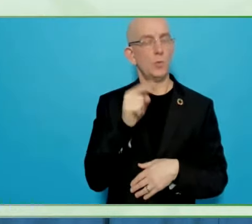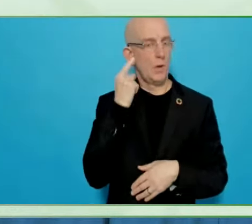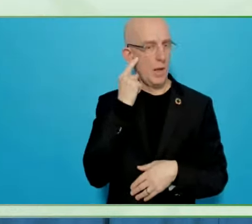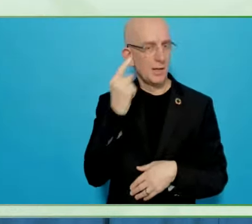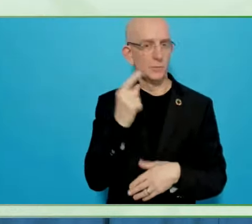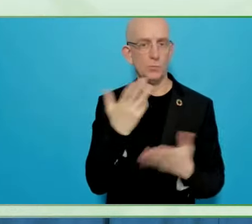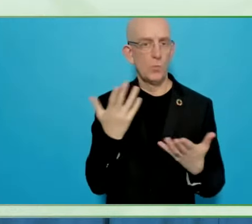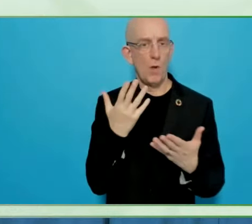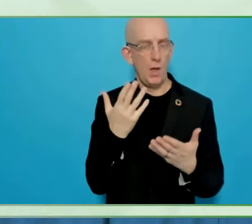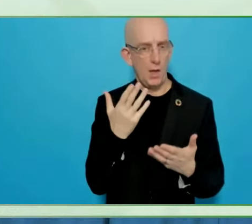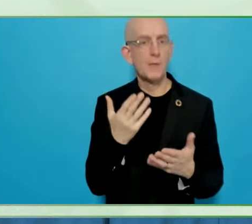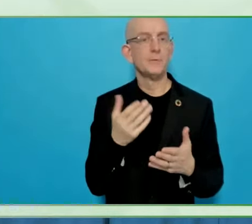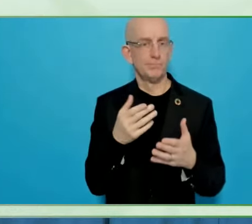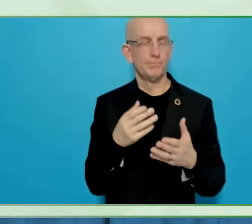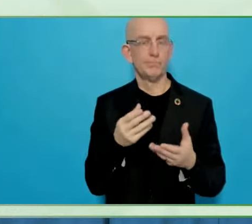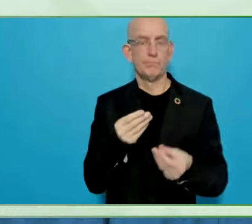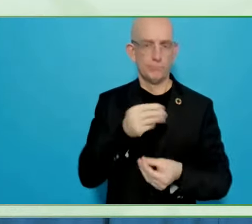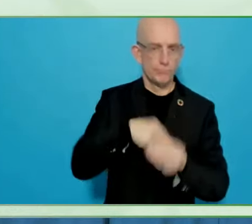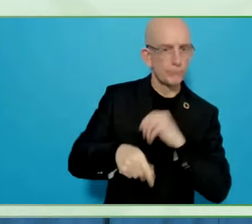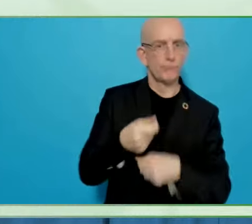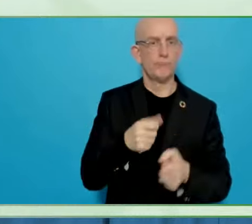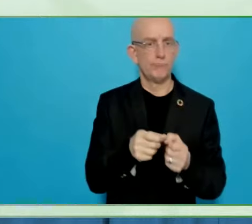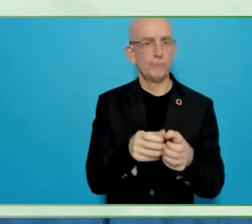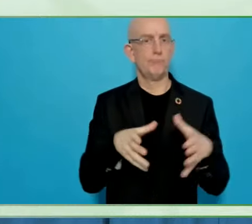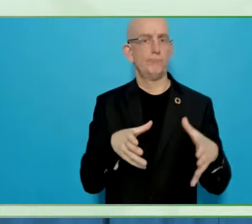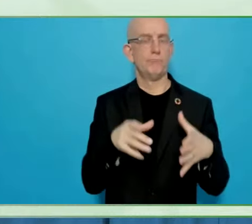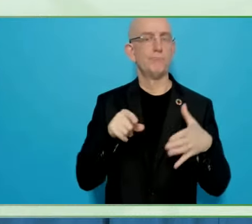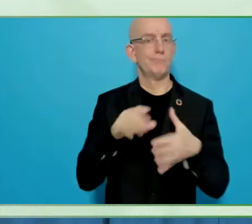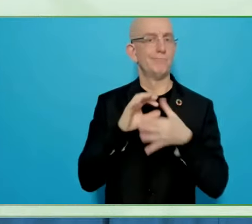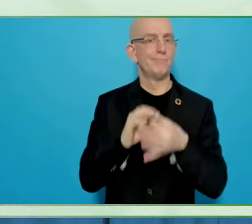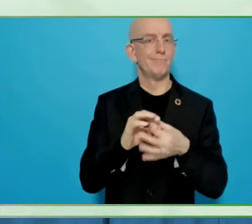the categories of activities are from networking activities,